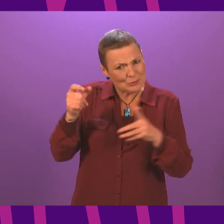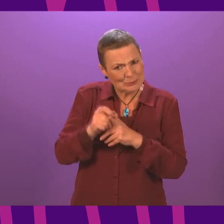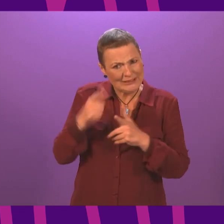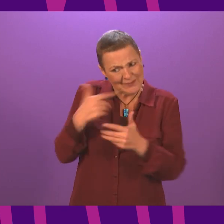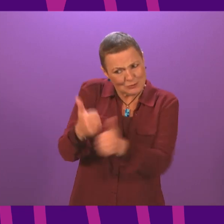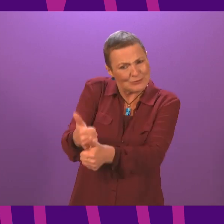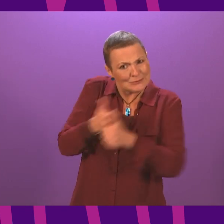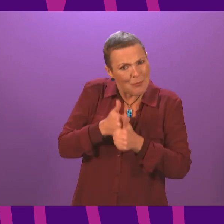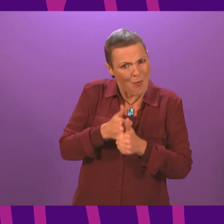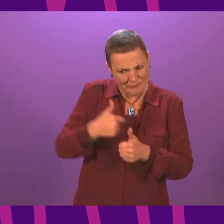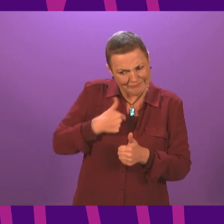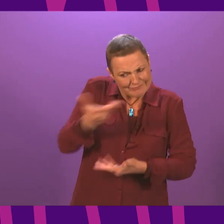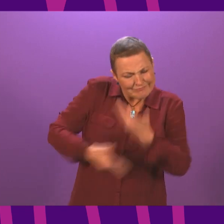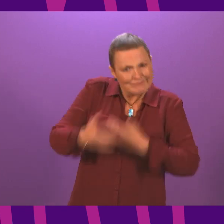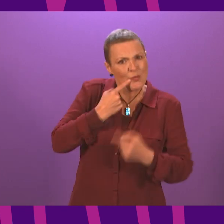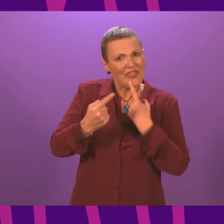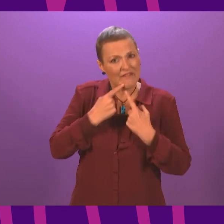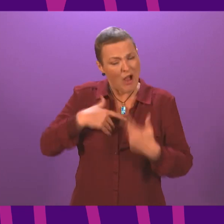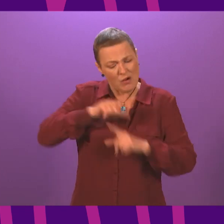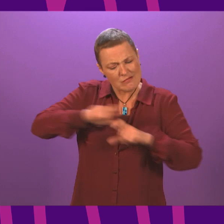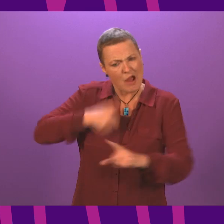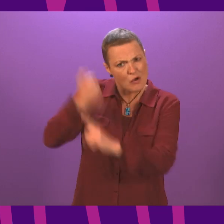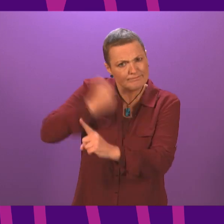support in delivering that payment. I will continue to make that case.